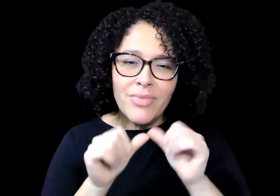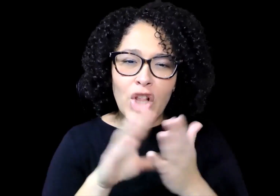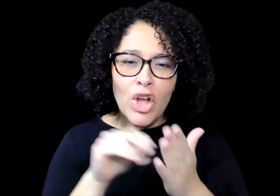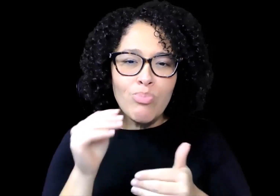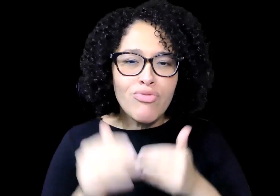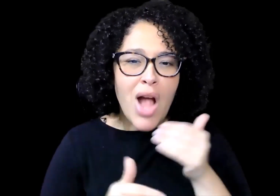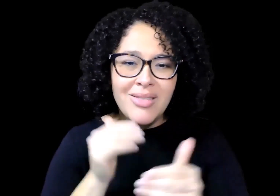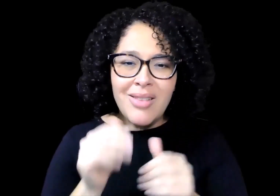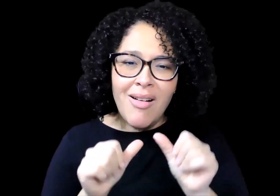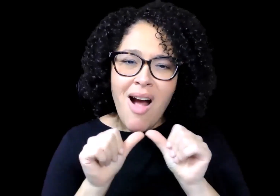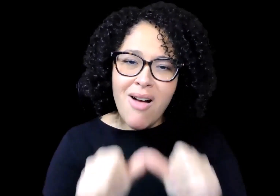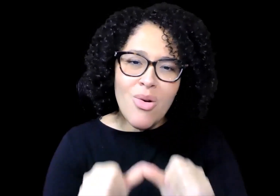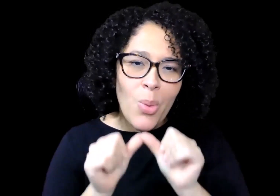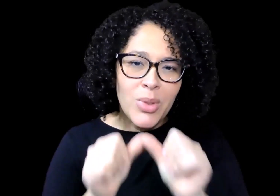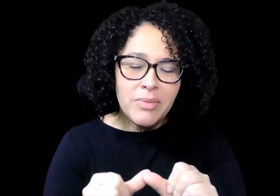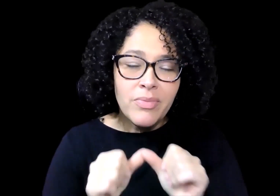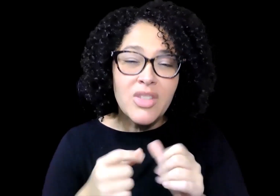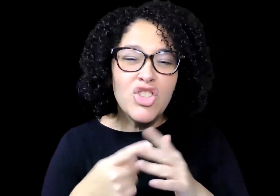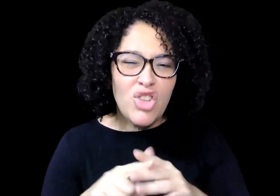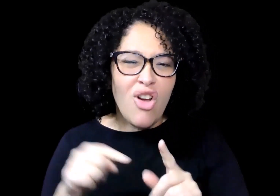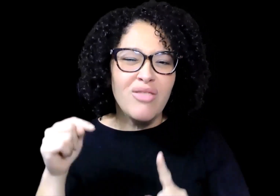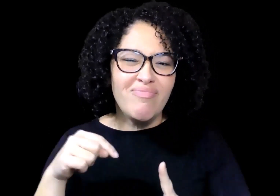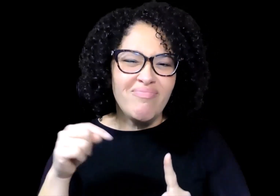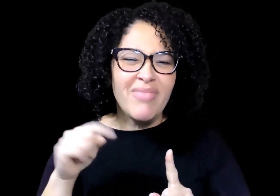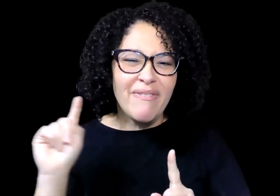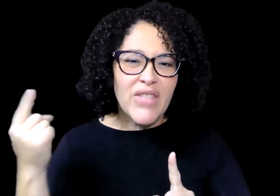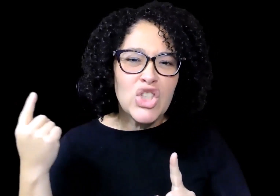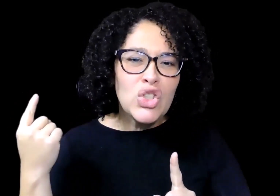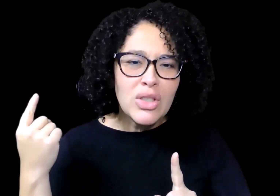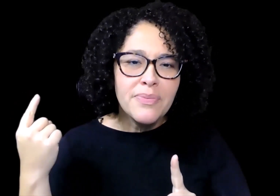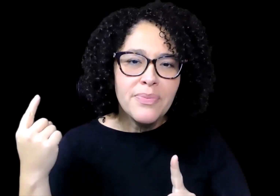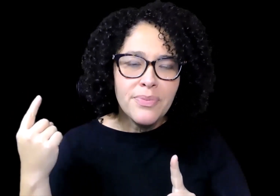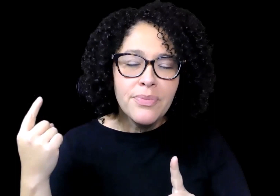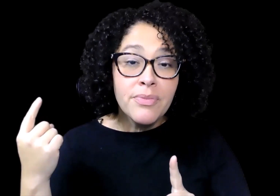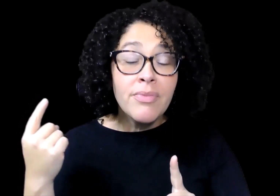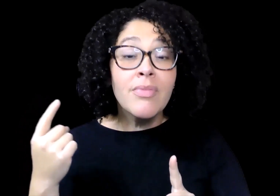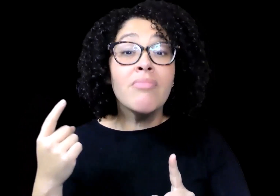this isn't something that happens overnight it's a long process but it needs to start